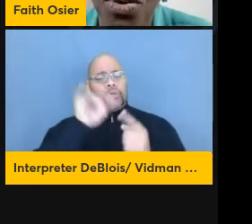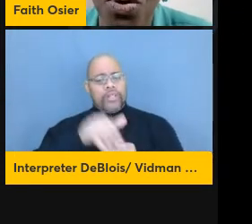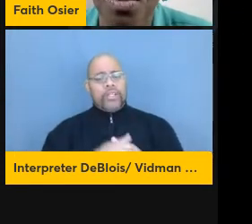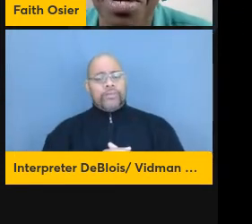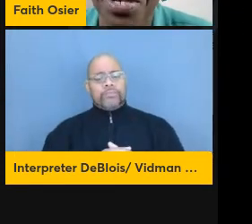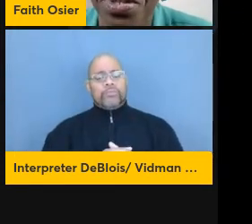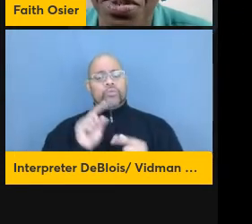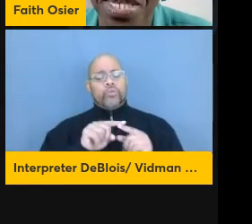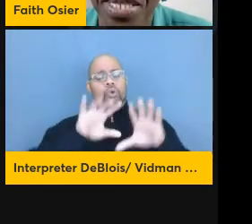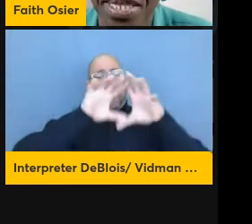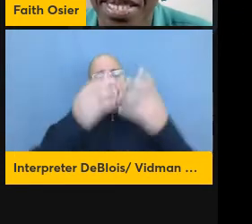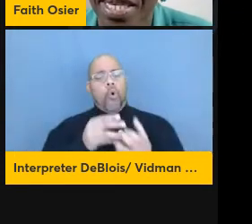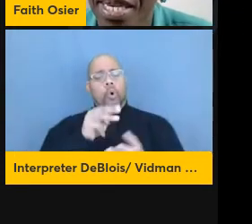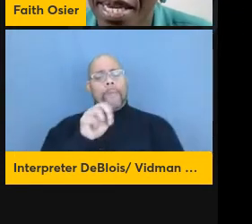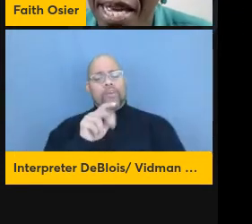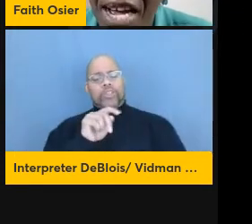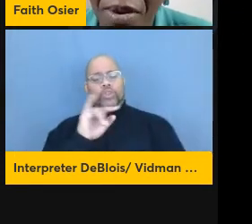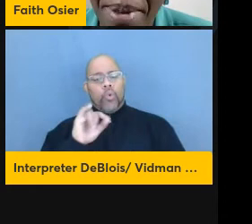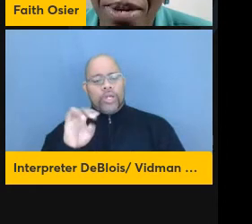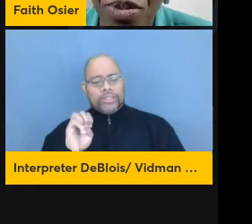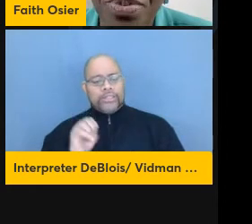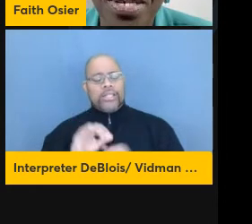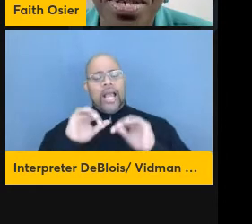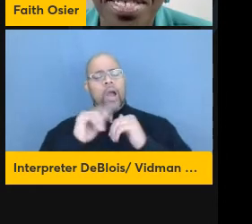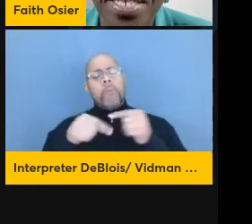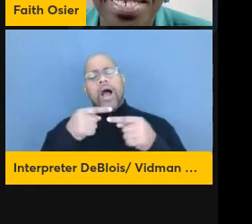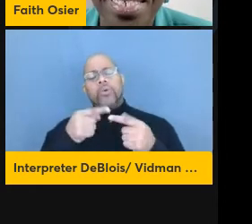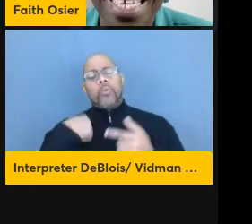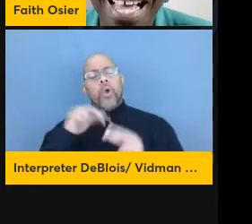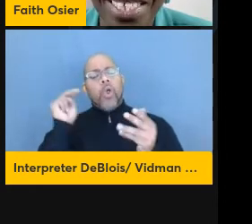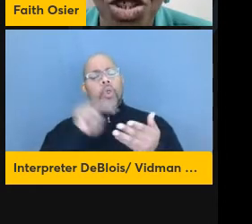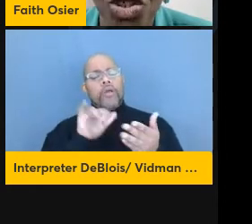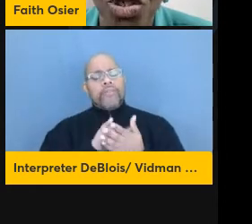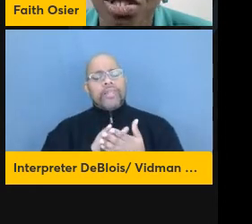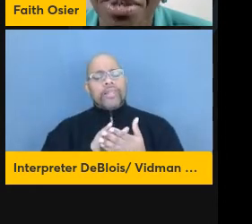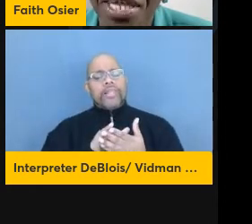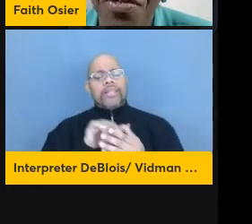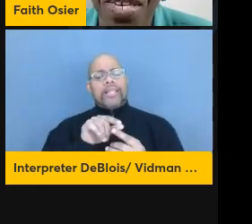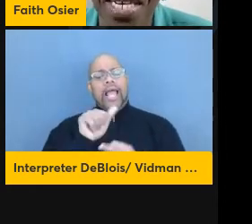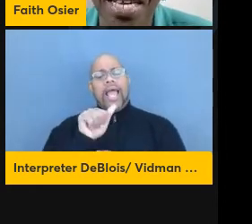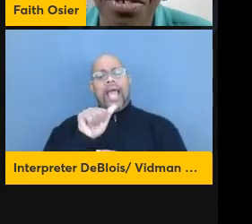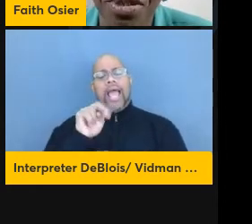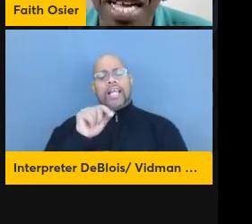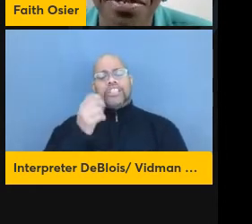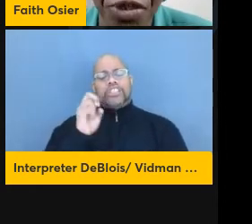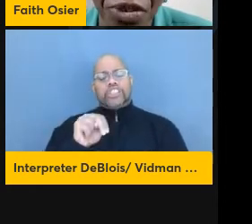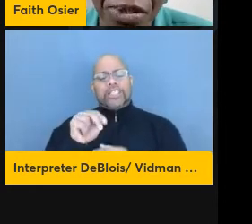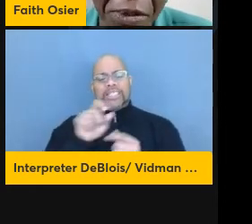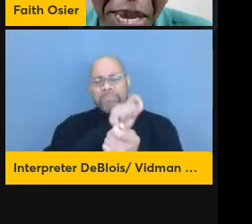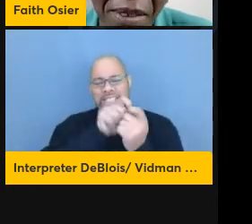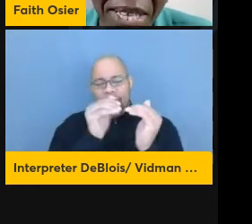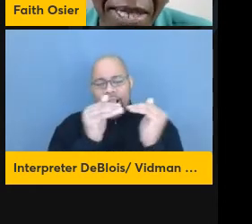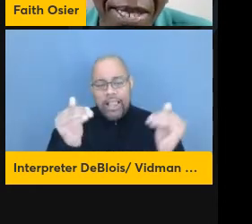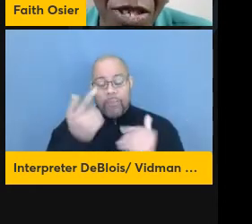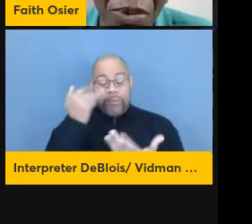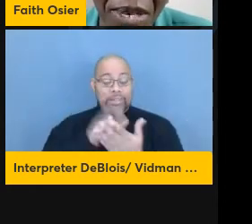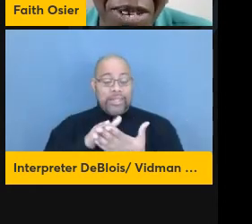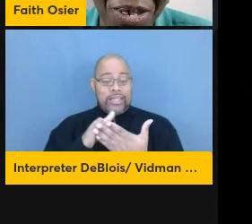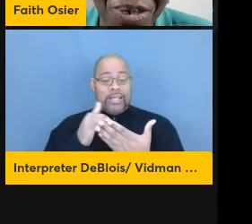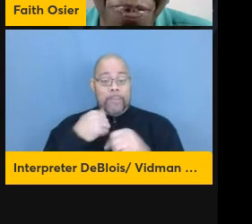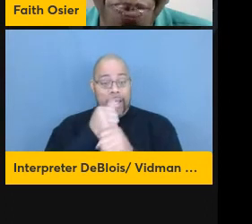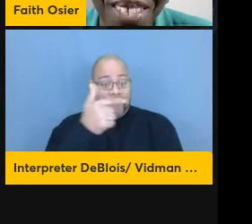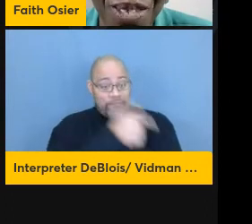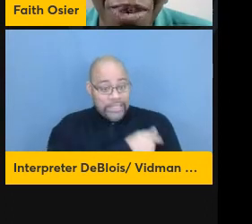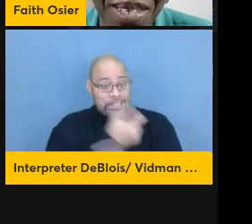whole merozoite. How about we look at it at the antigen specific level, after all, to make a vaccine, you want to go to a